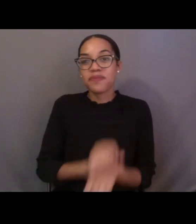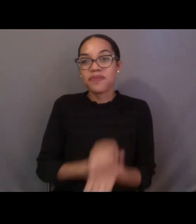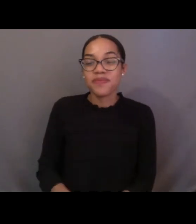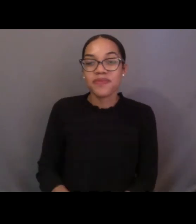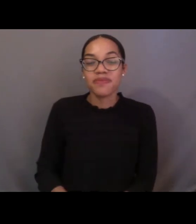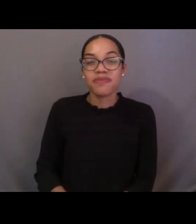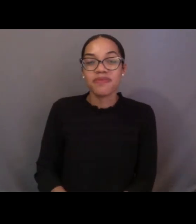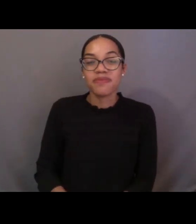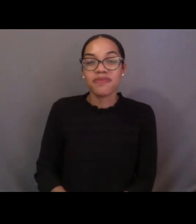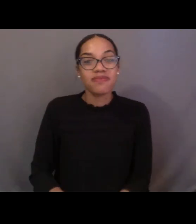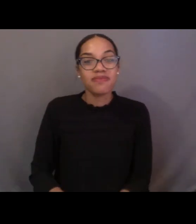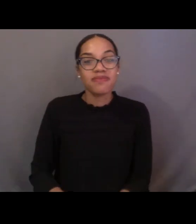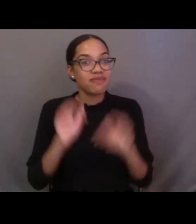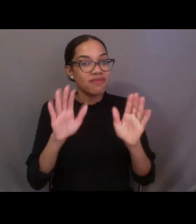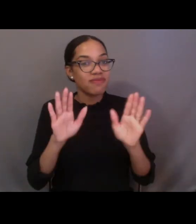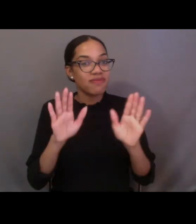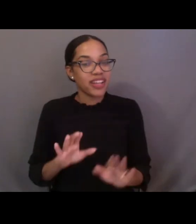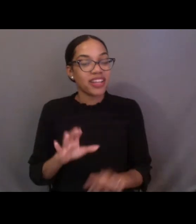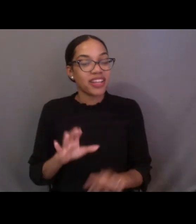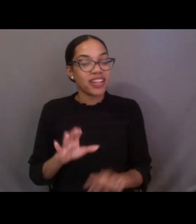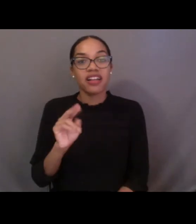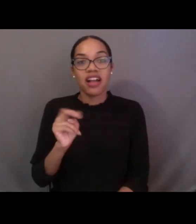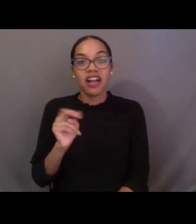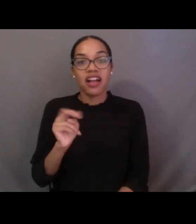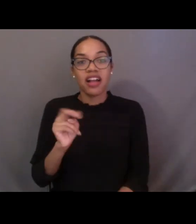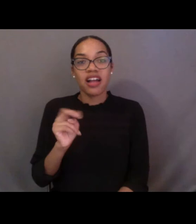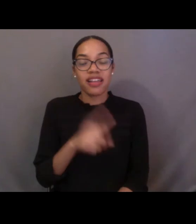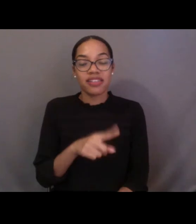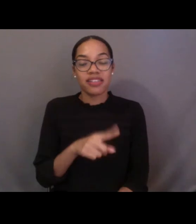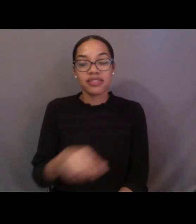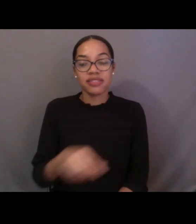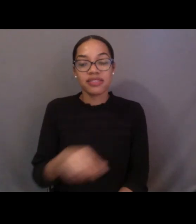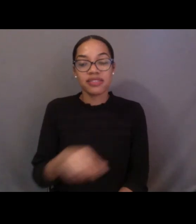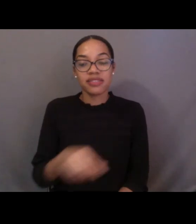And Connor asked an interesting question. What happens if their hinges break off?